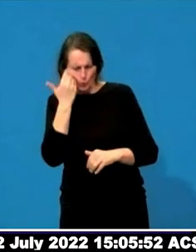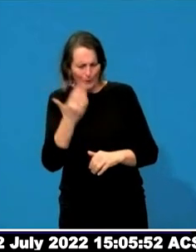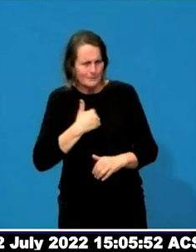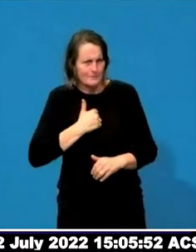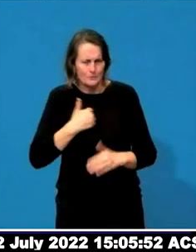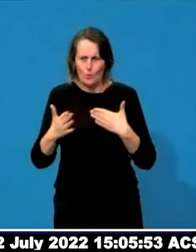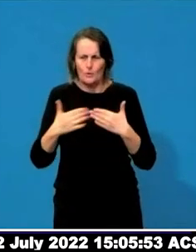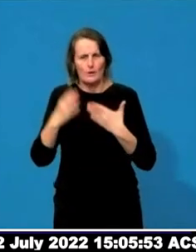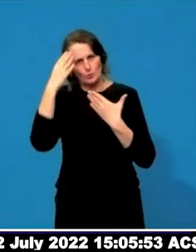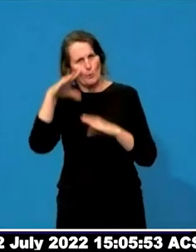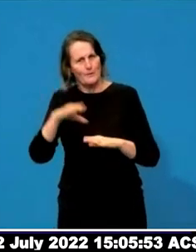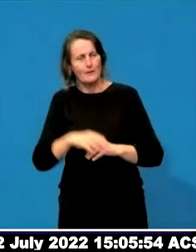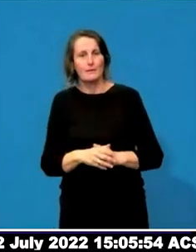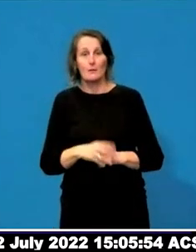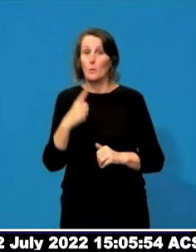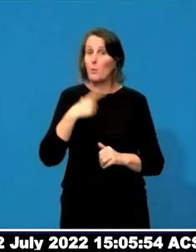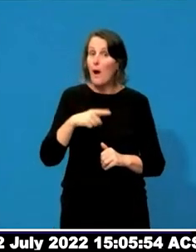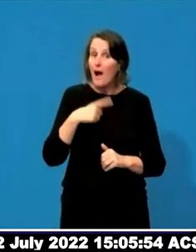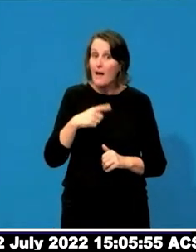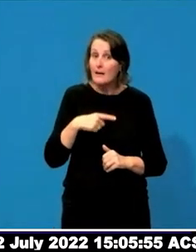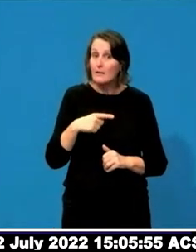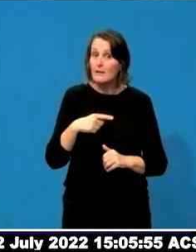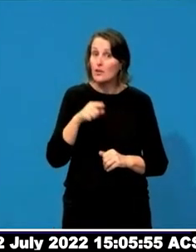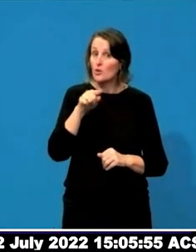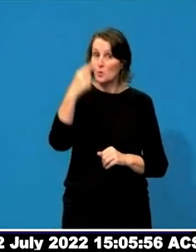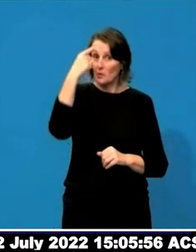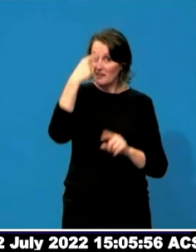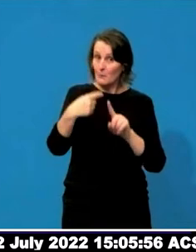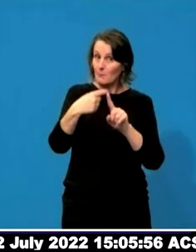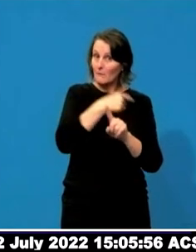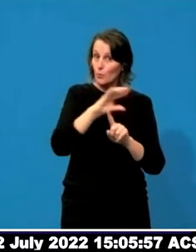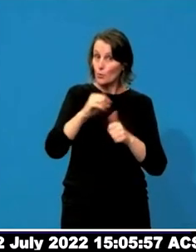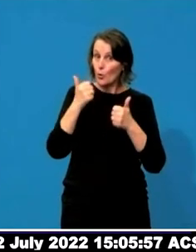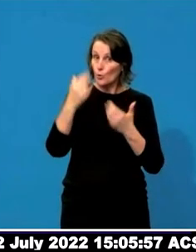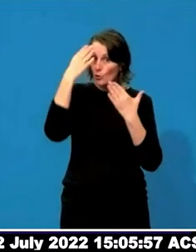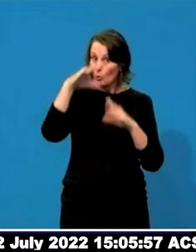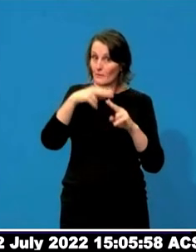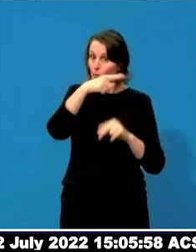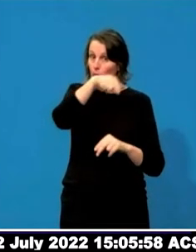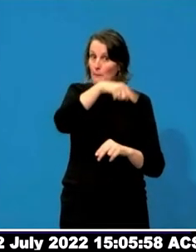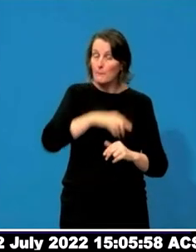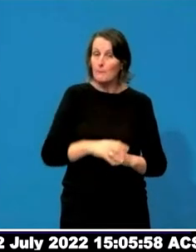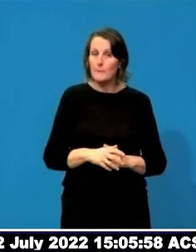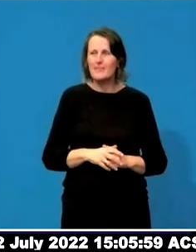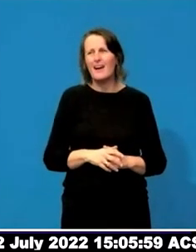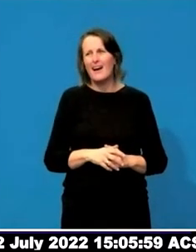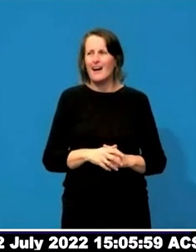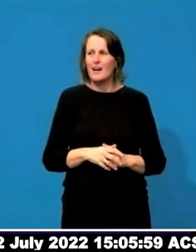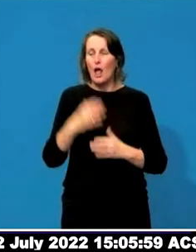And was that because, previously, there wasn't, in your view, appropriate accommodation available? It wasn't so much the accommodation but people.